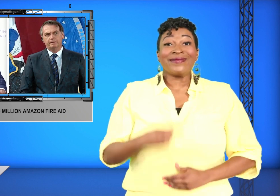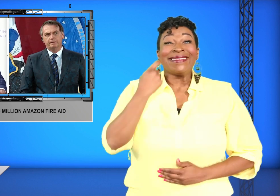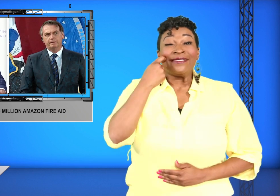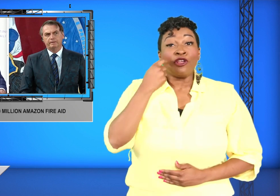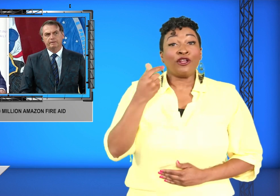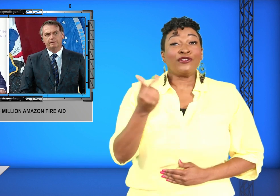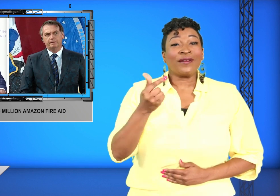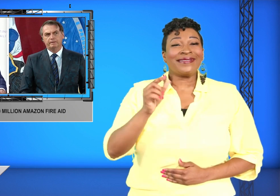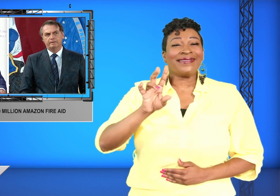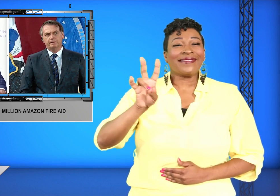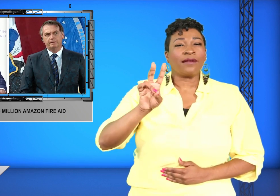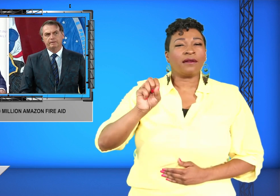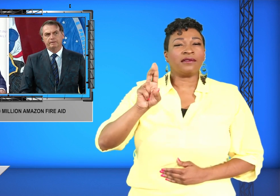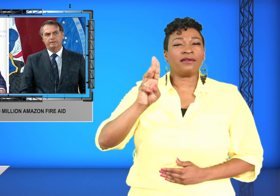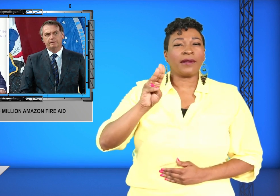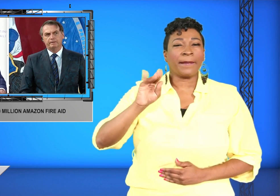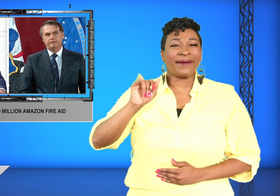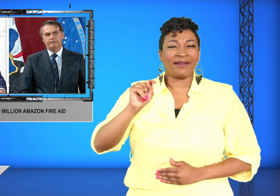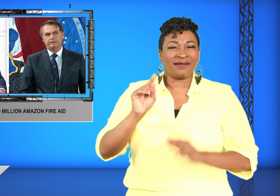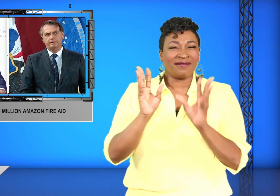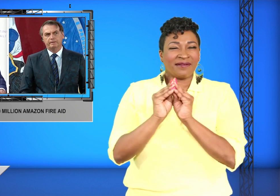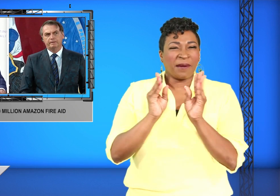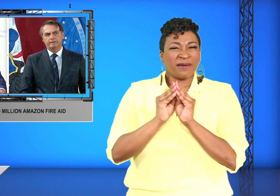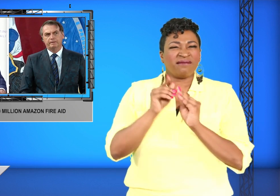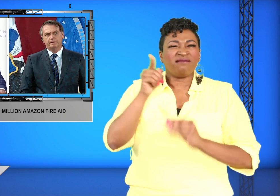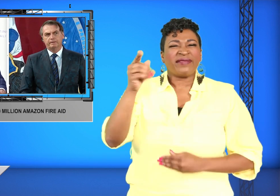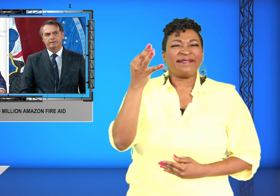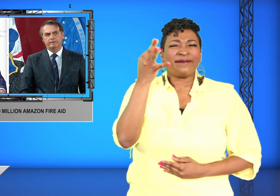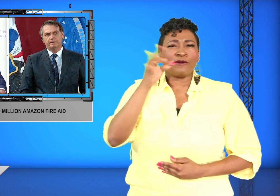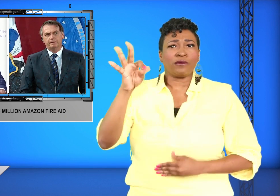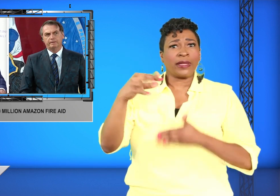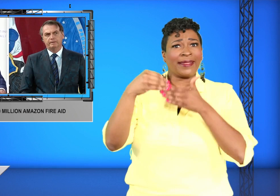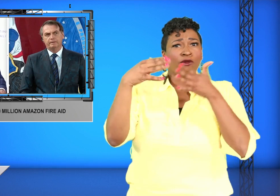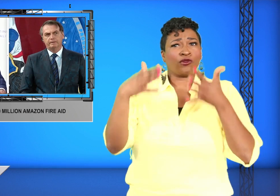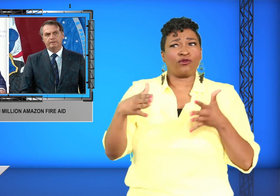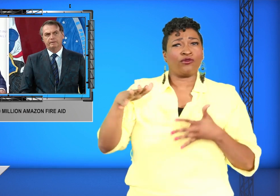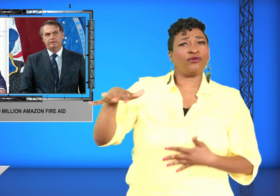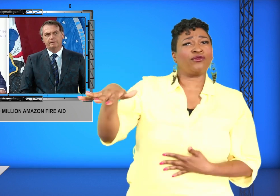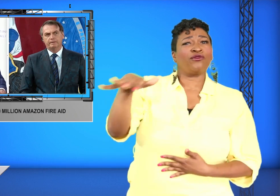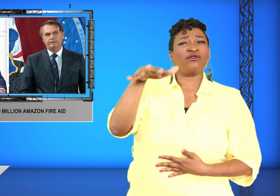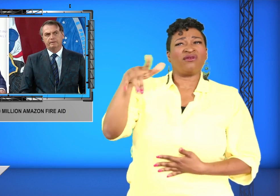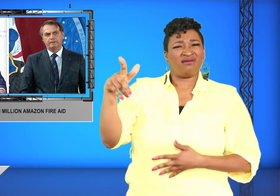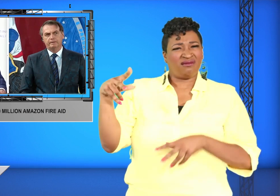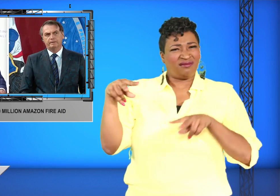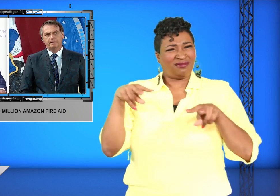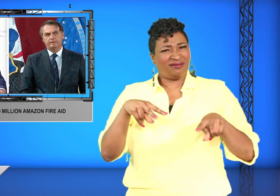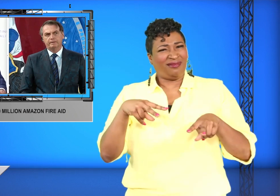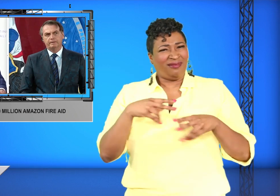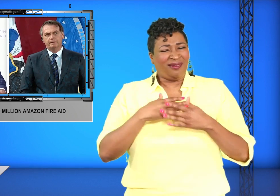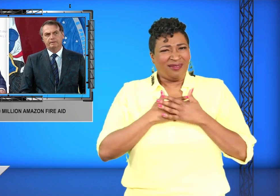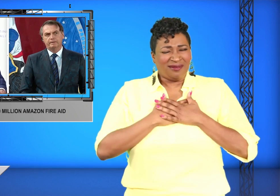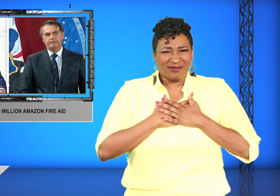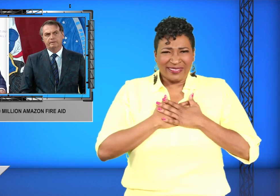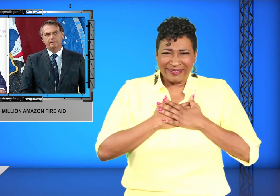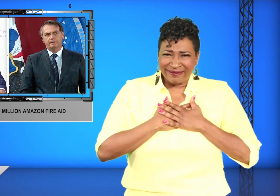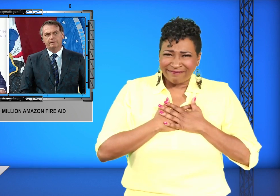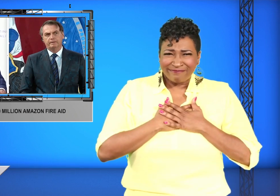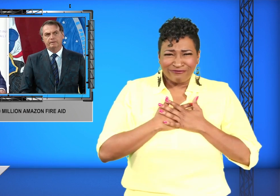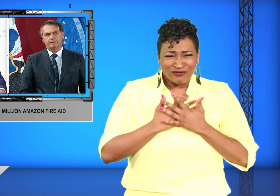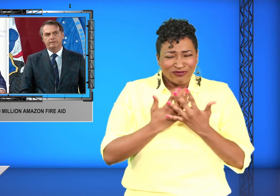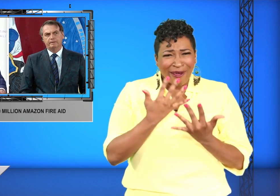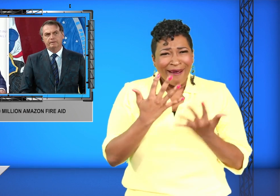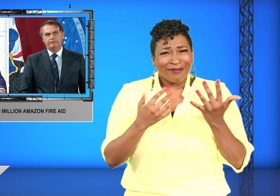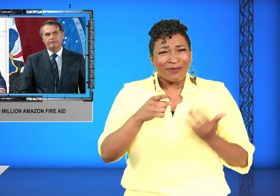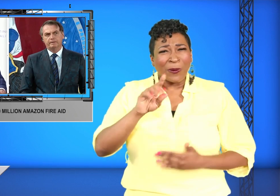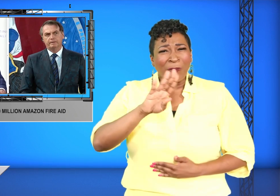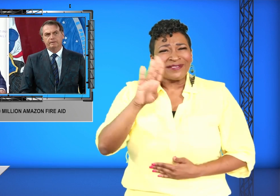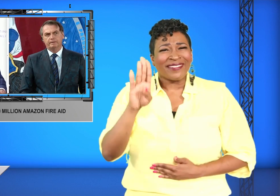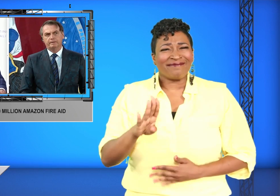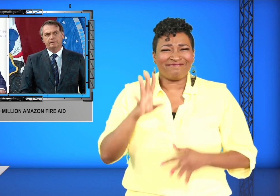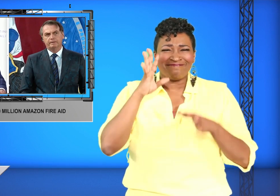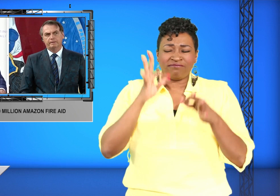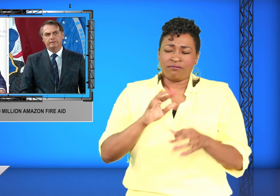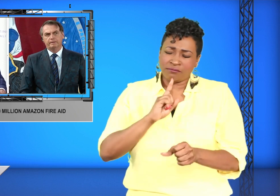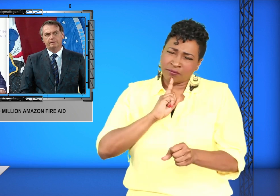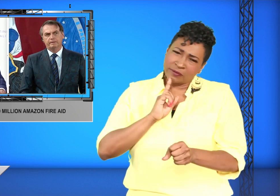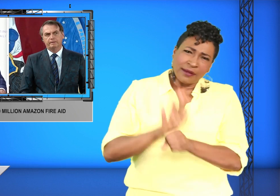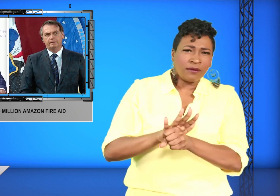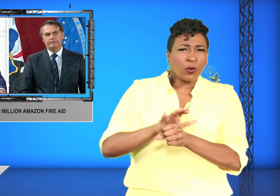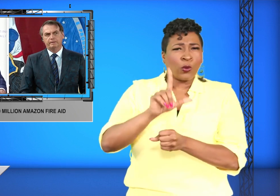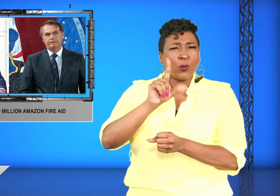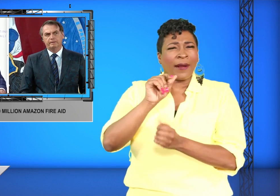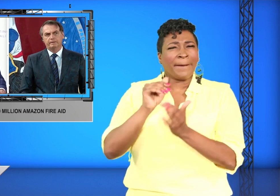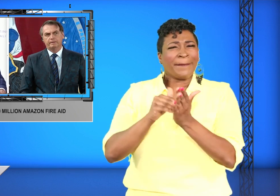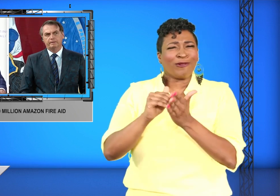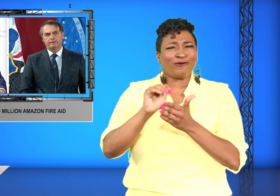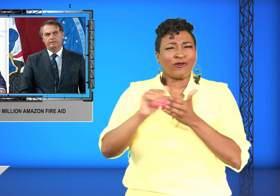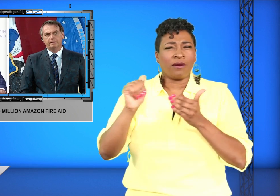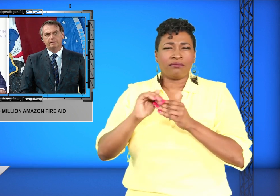According to the Brazilian president's communication office, Brazil will reject $20 million in